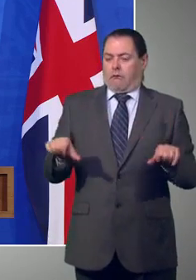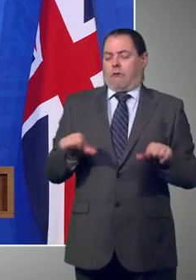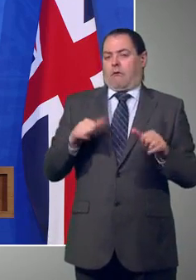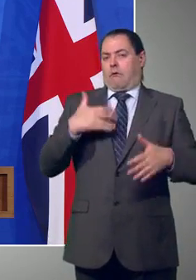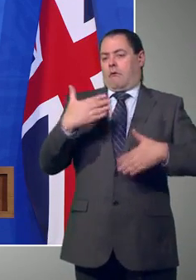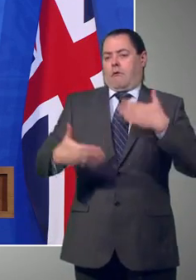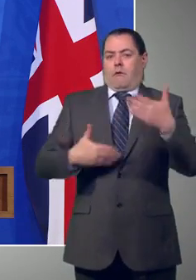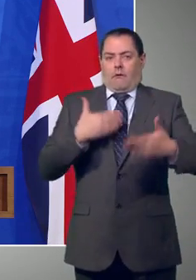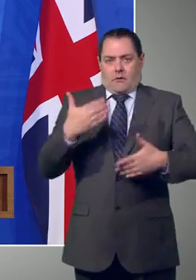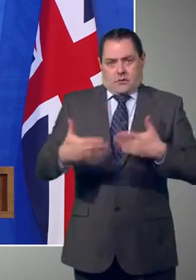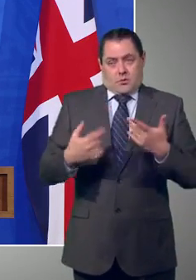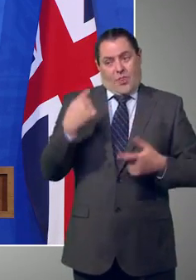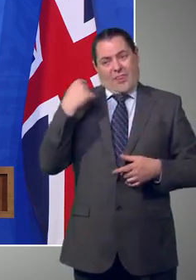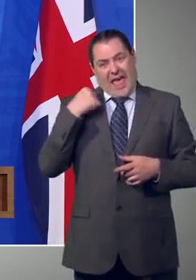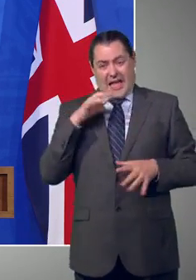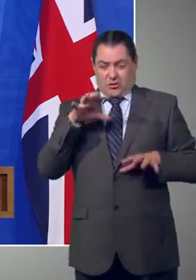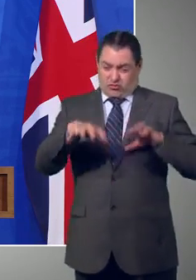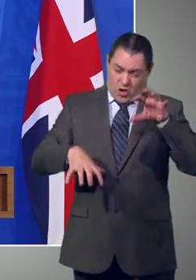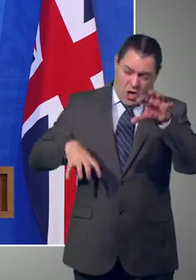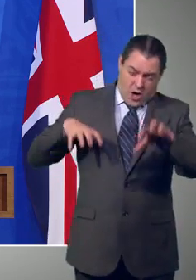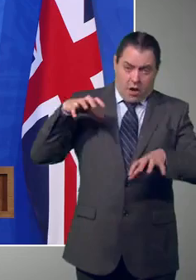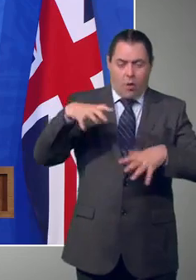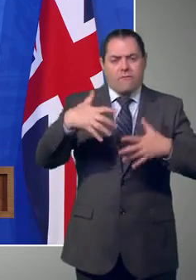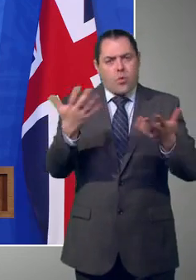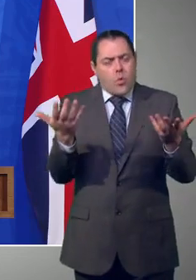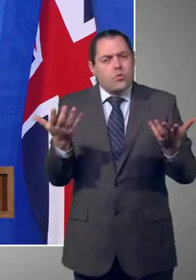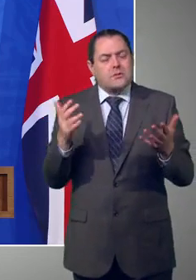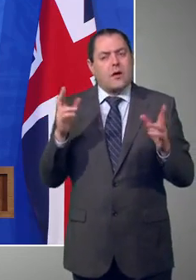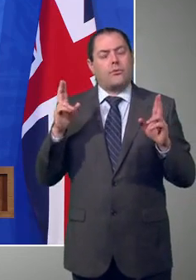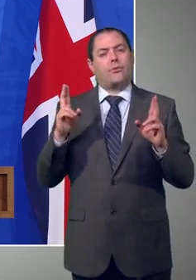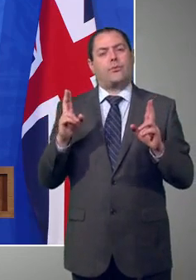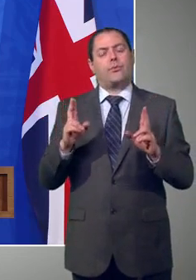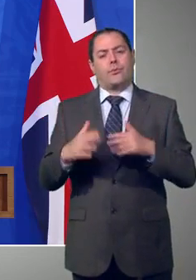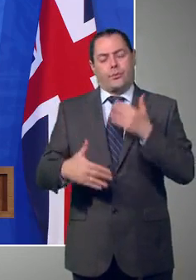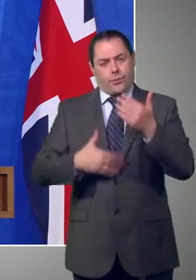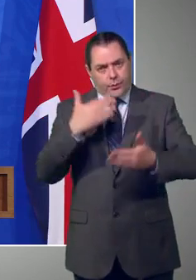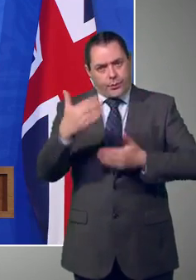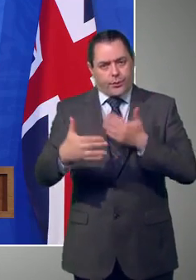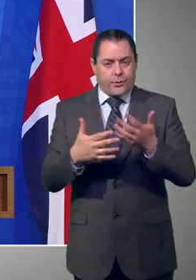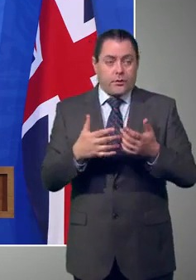of course, my heart goes out to all those who've lost loved